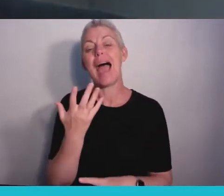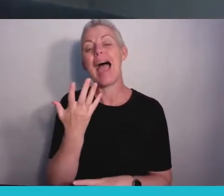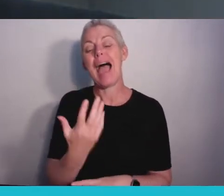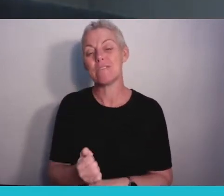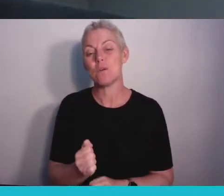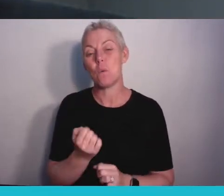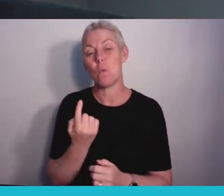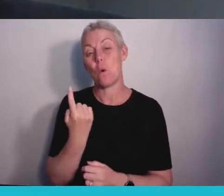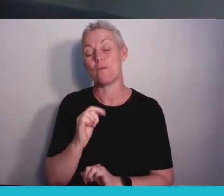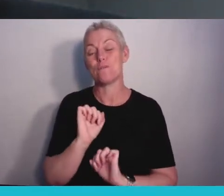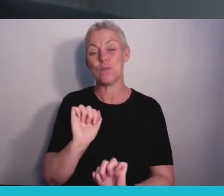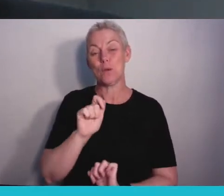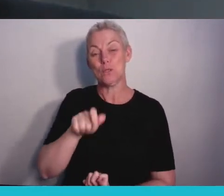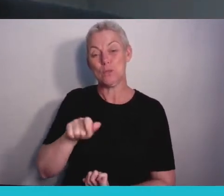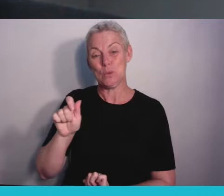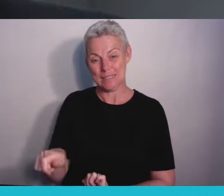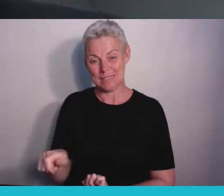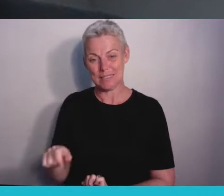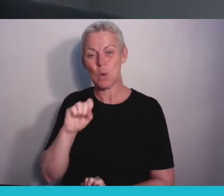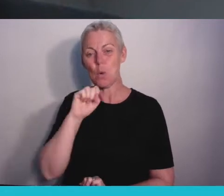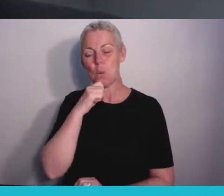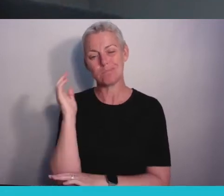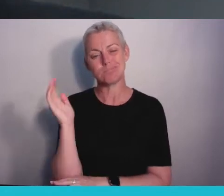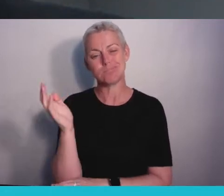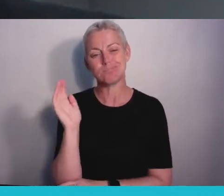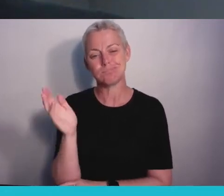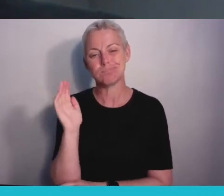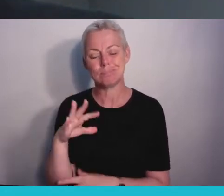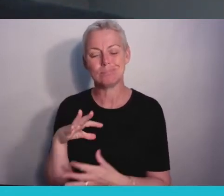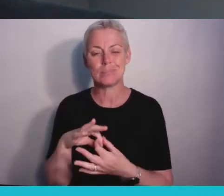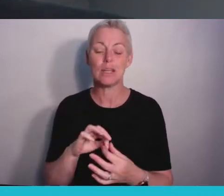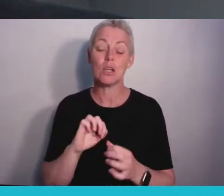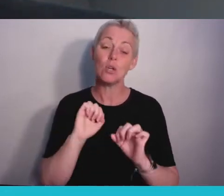about hard work and academic achievement but it will also have been about friendships and